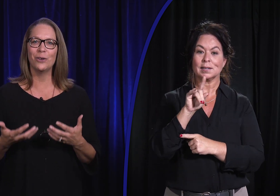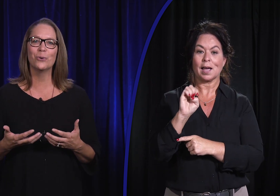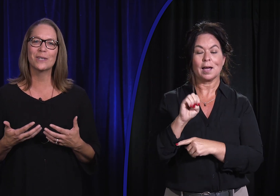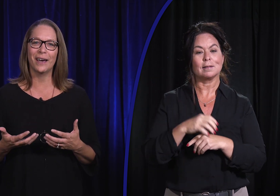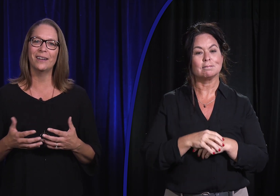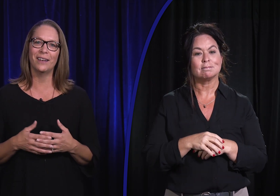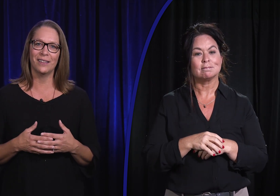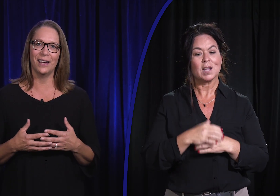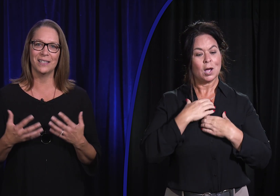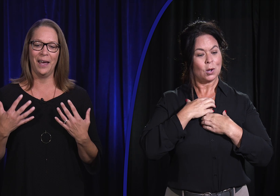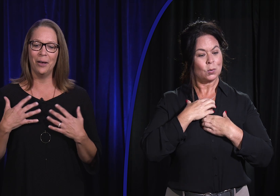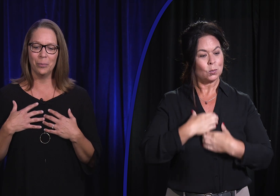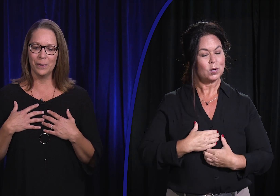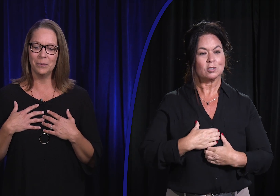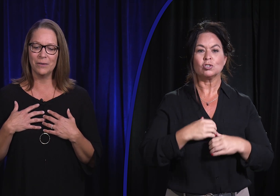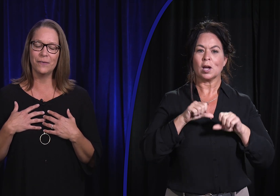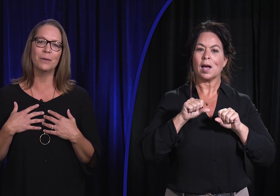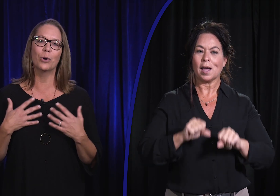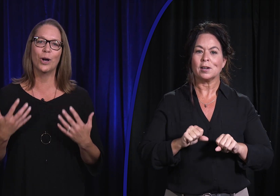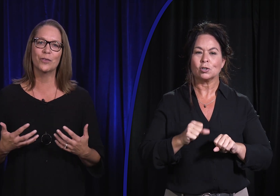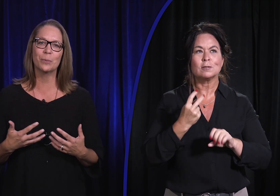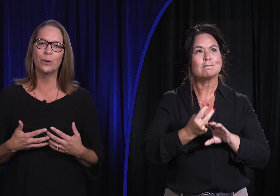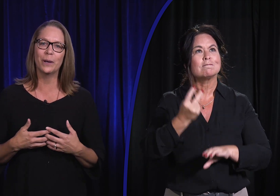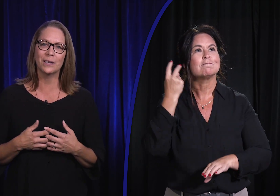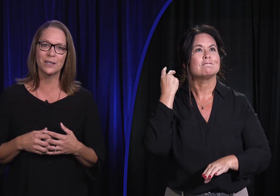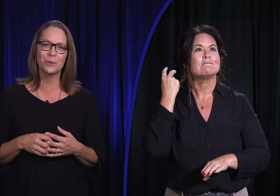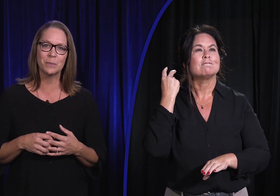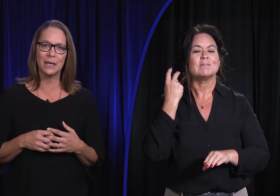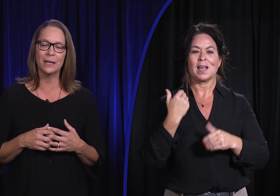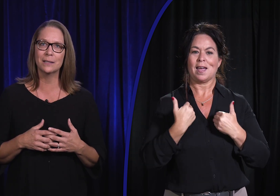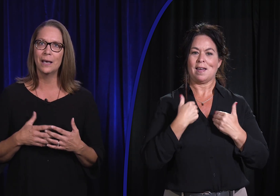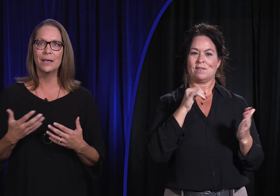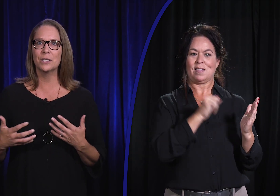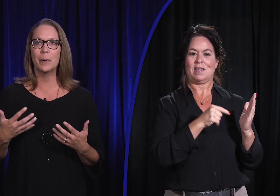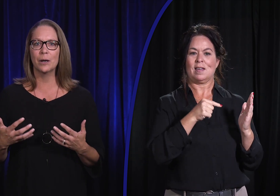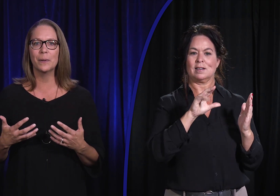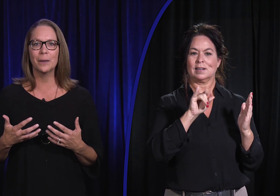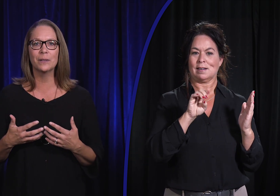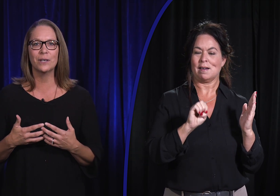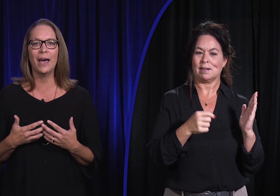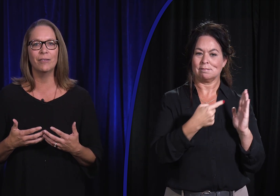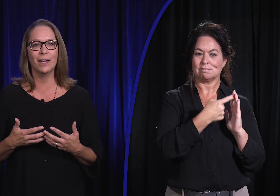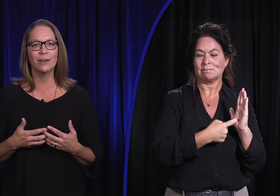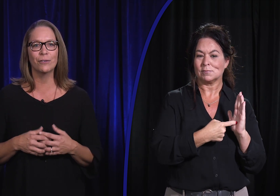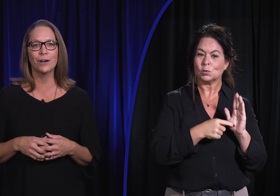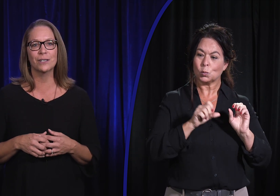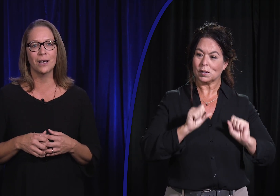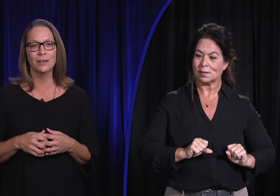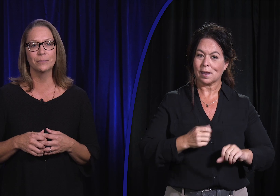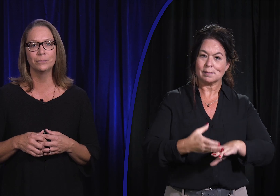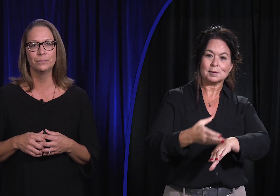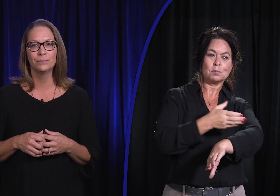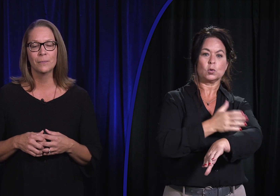and use a guide like that to help me feel more comfortable going into those meetings and just better be able to advocate for our son.